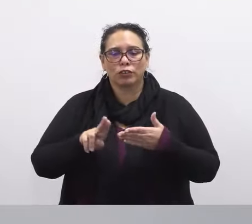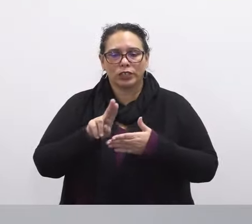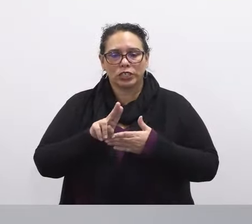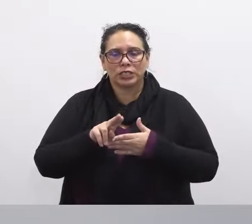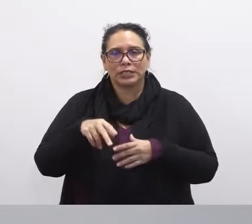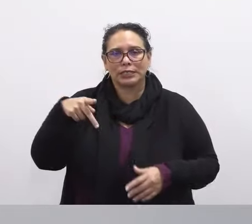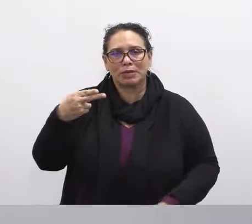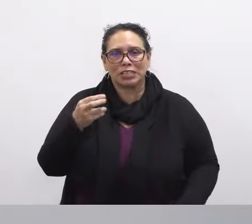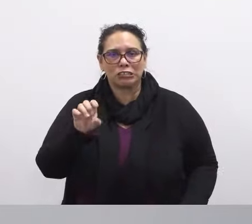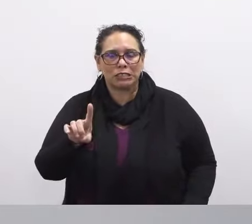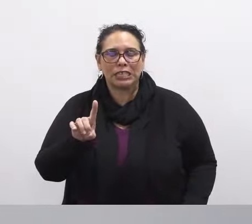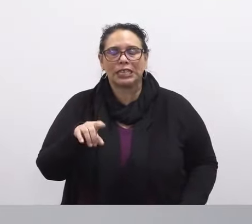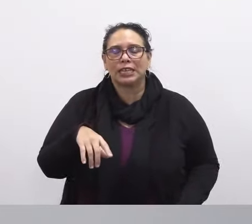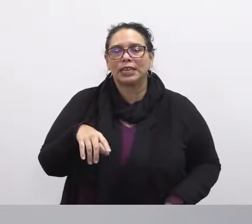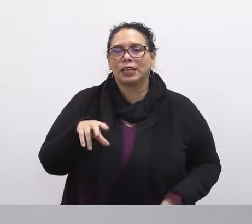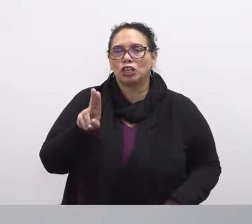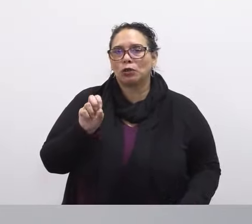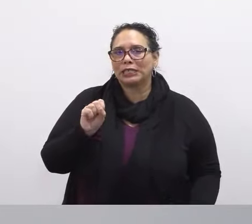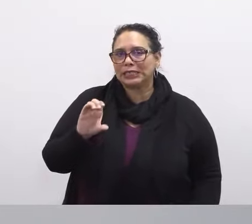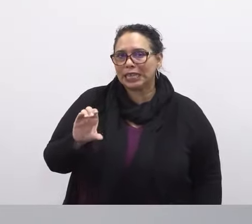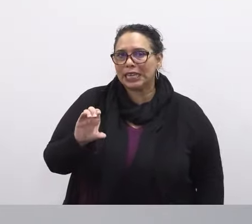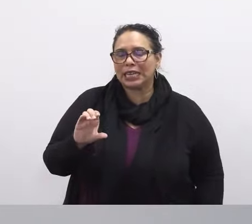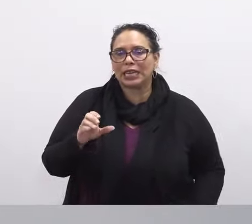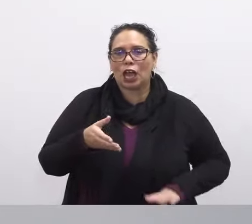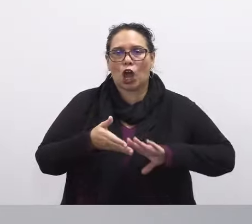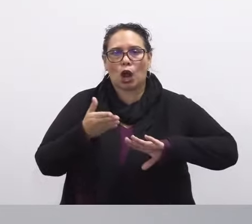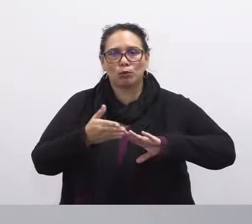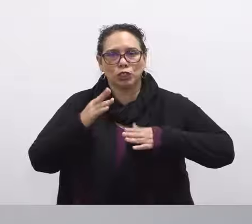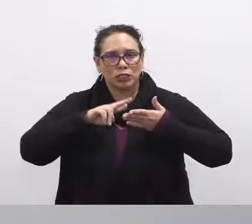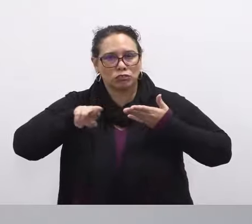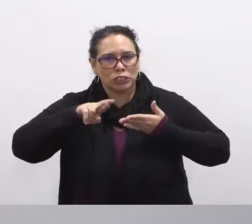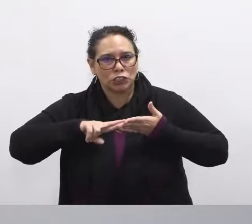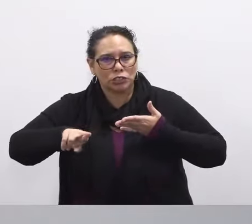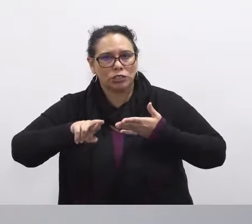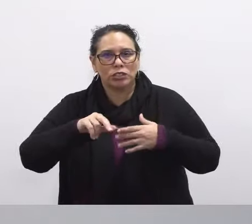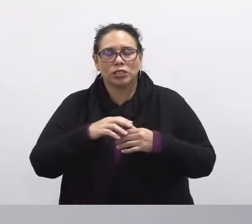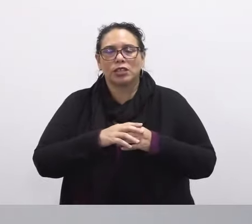USC in operations research, was in the United States Navy.